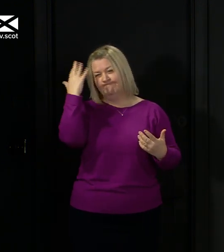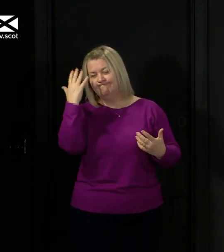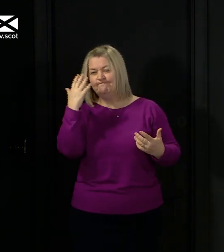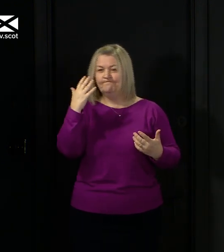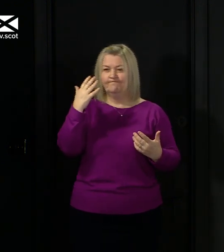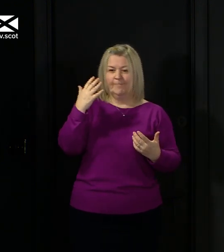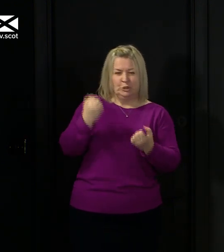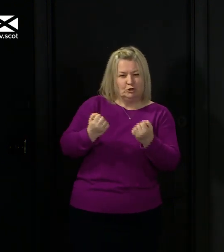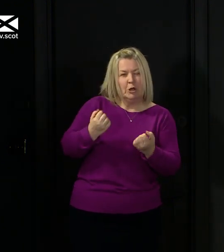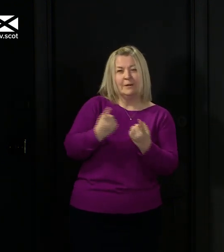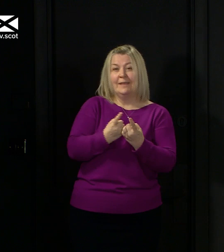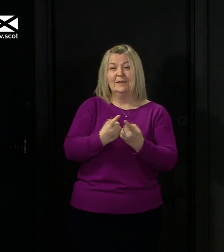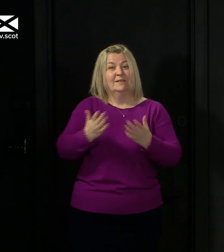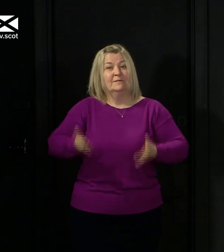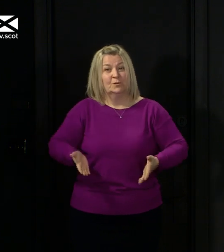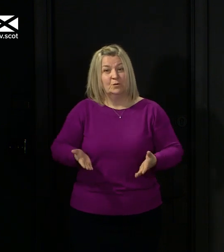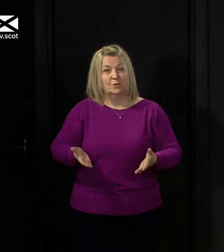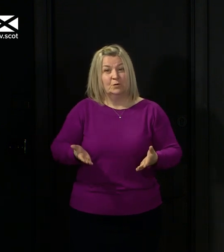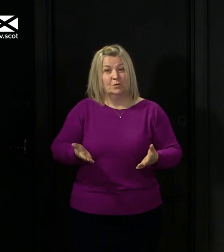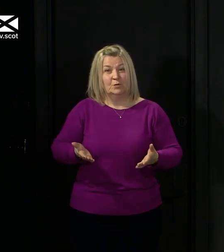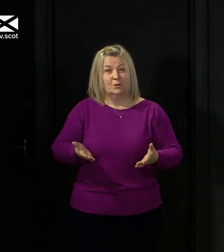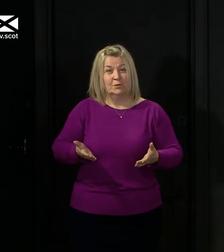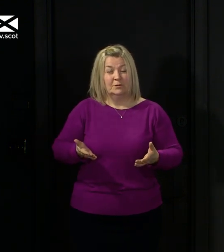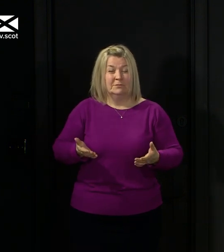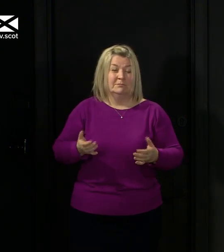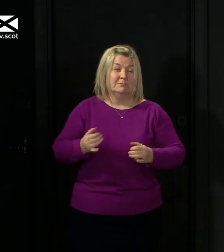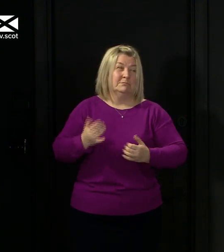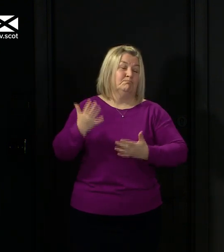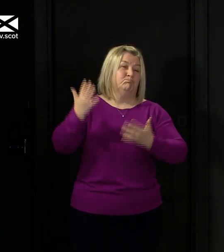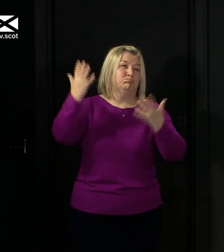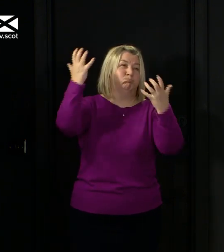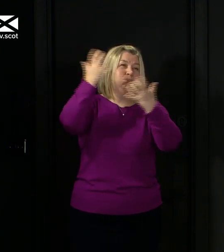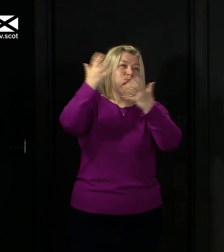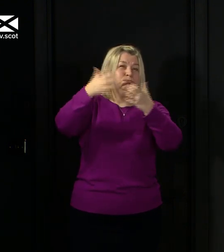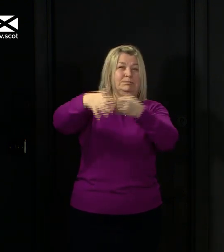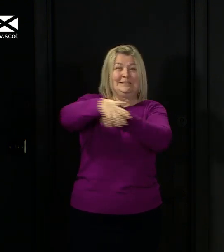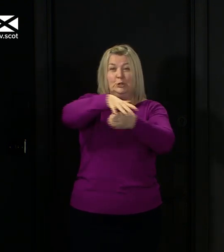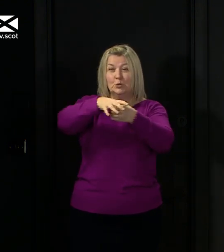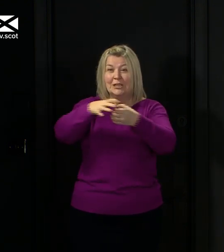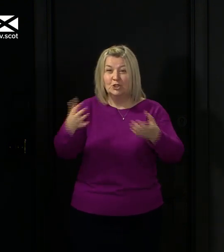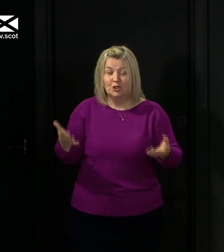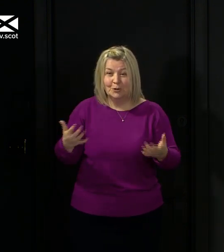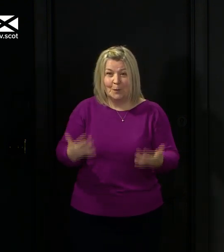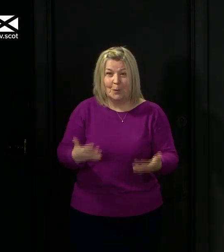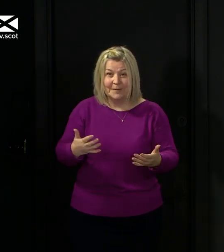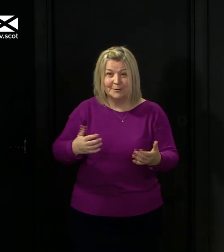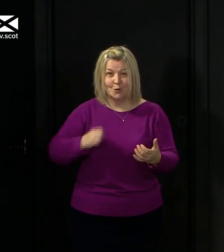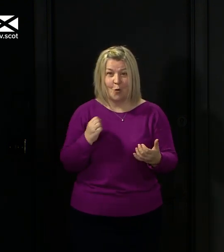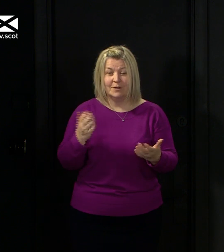We are in the middle of a pandemic, we are in a fast moving, fast developing situation.